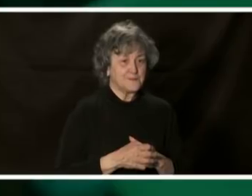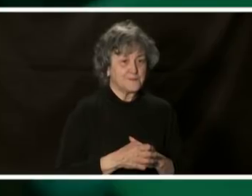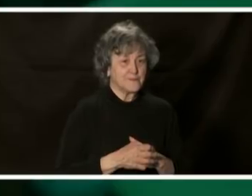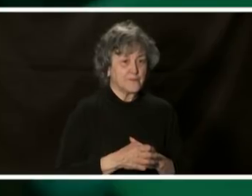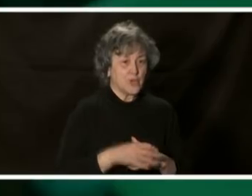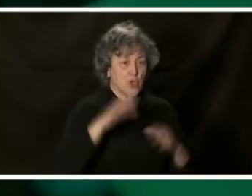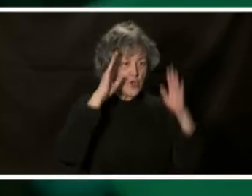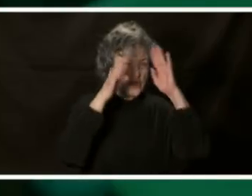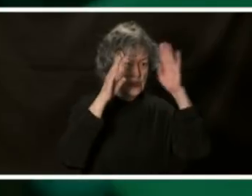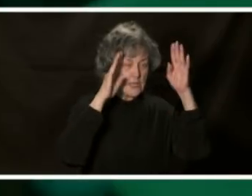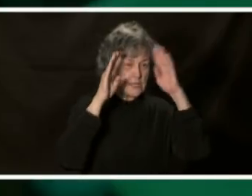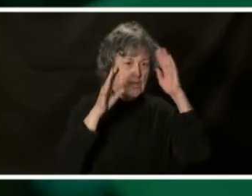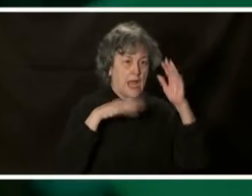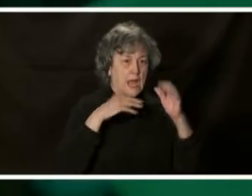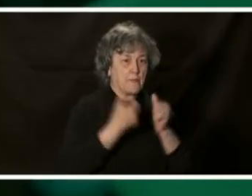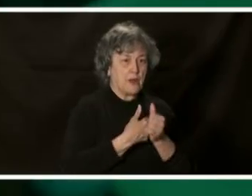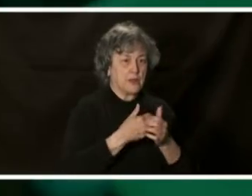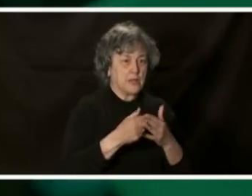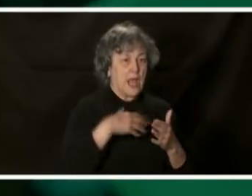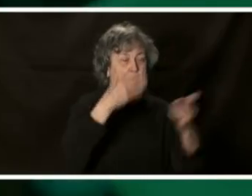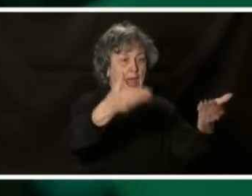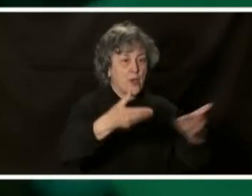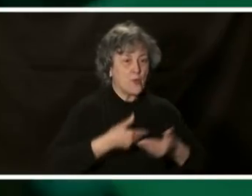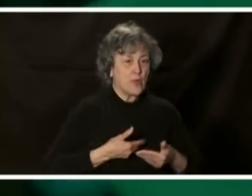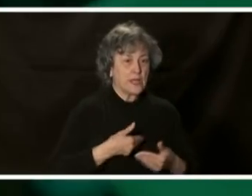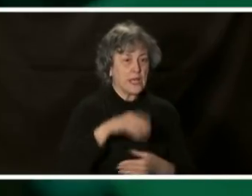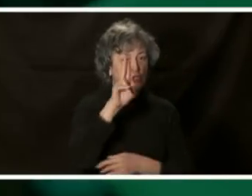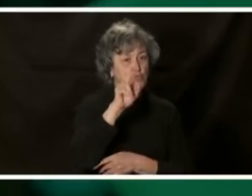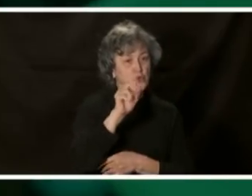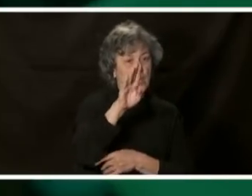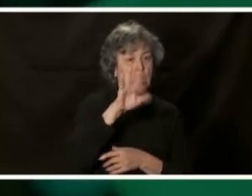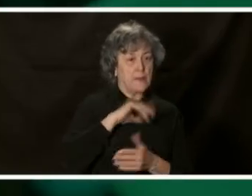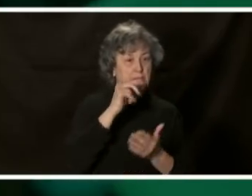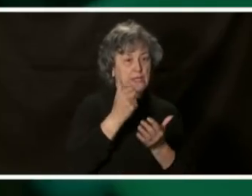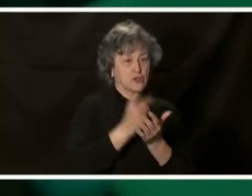» GOOD AFTERNOON, EVERYONE, AND WELCOME TO THE UAB GRADUATE COMMENCEMENT CEREMONIES.